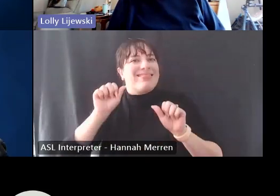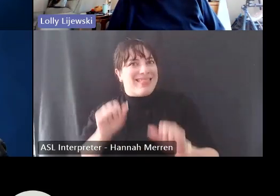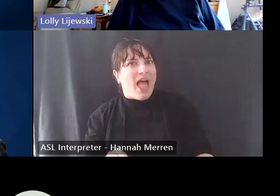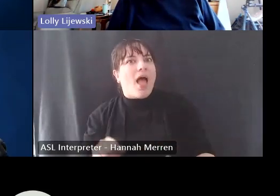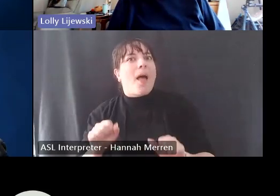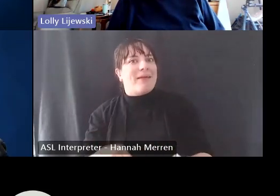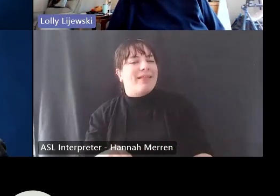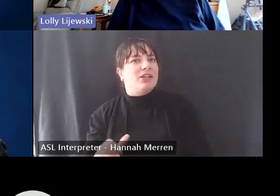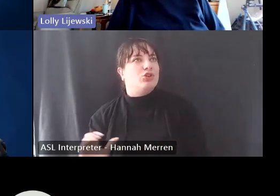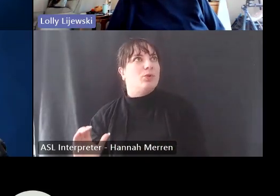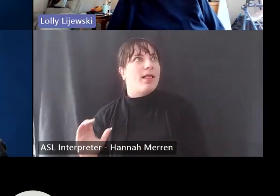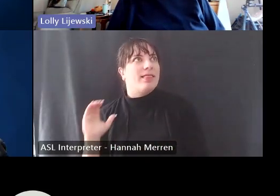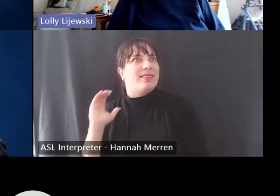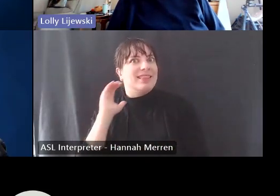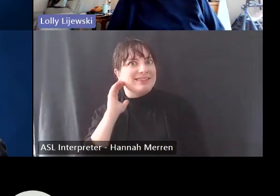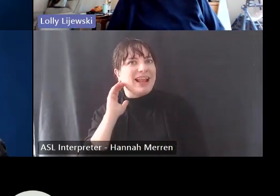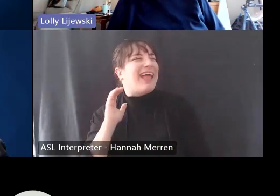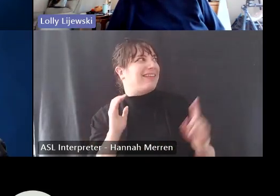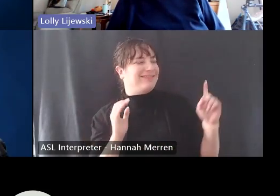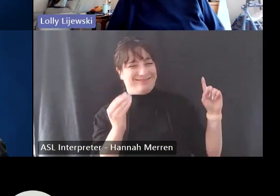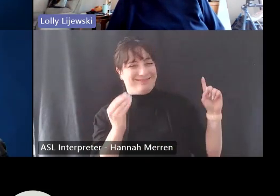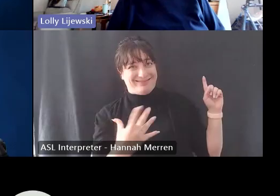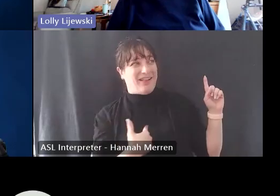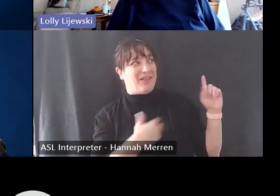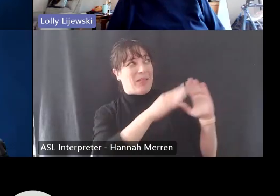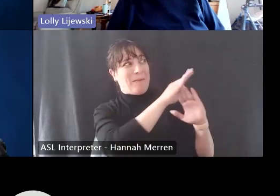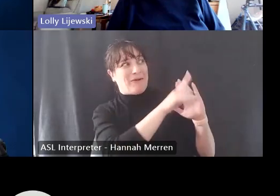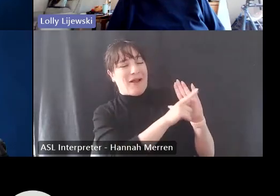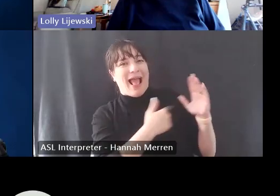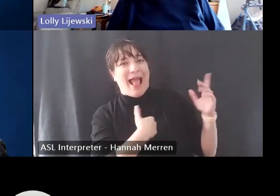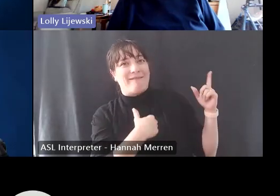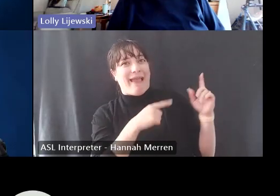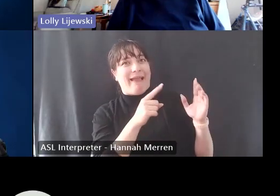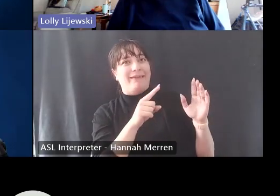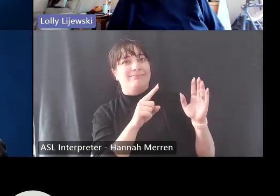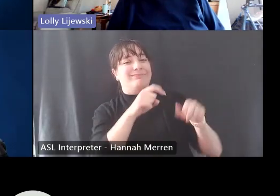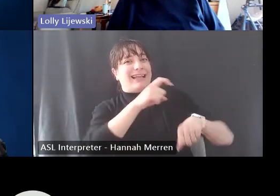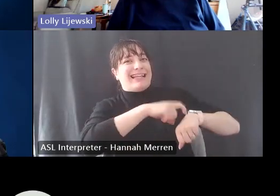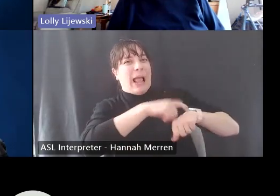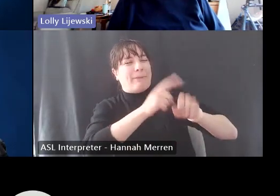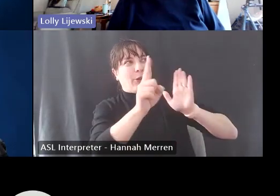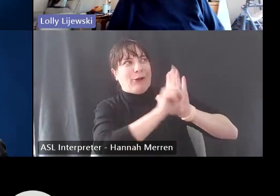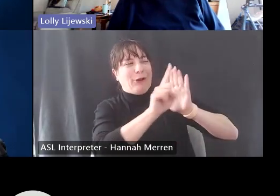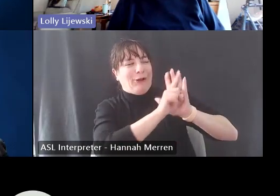is what you're hearing. It'll be done in a minute. They have an ability to listen that they've